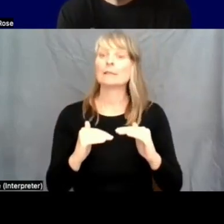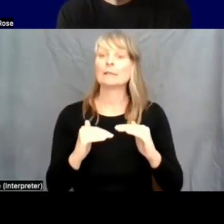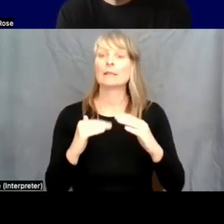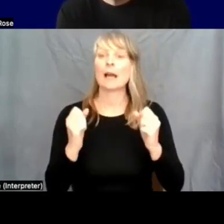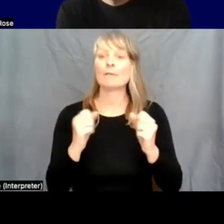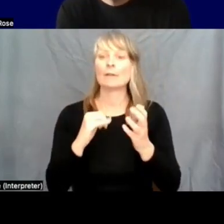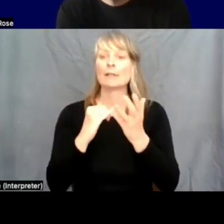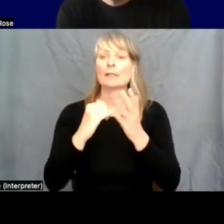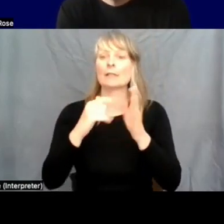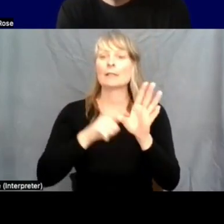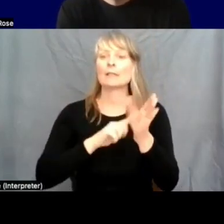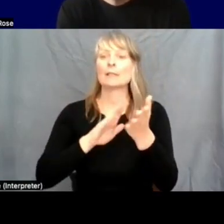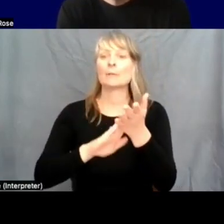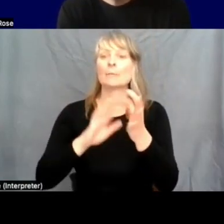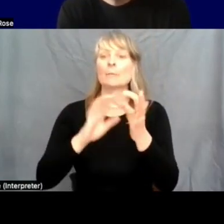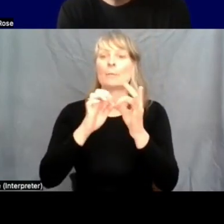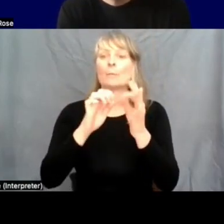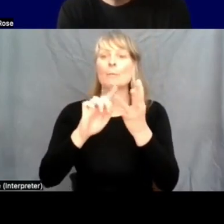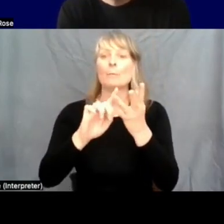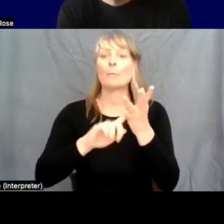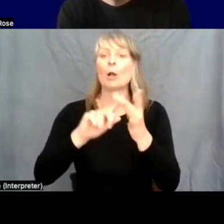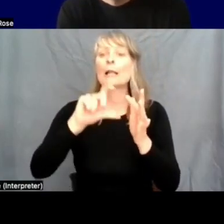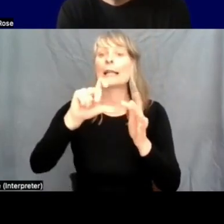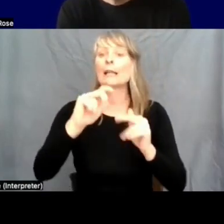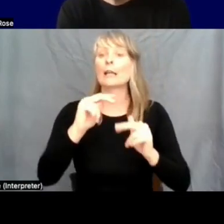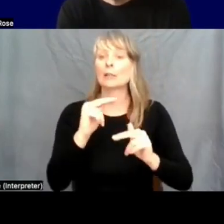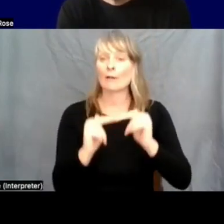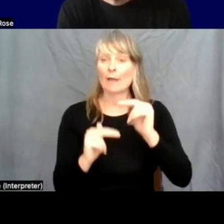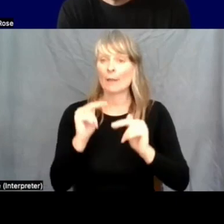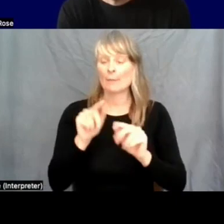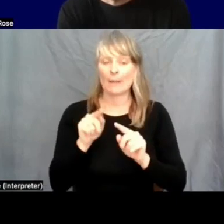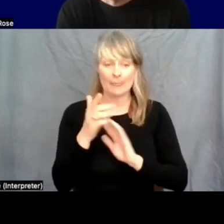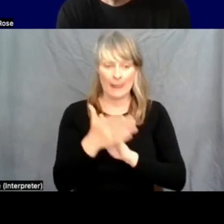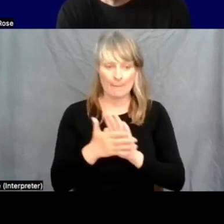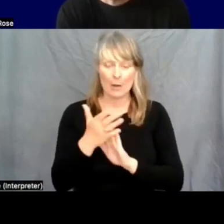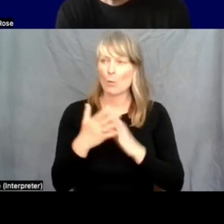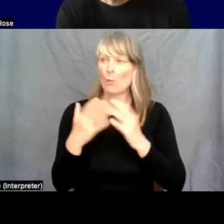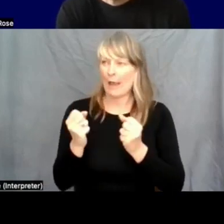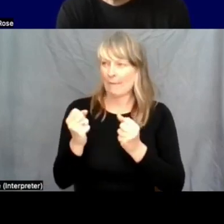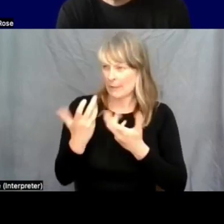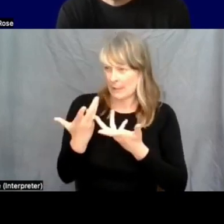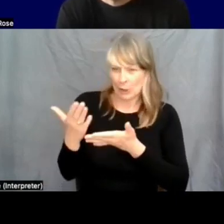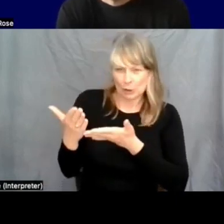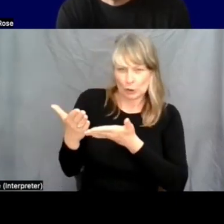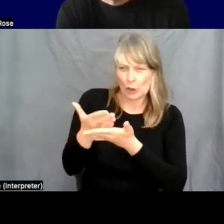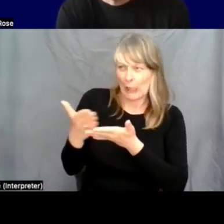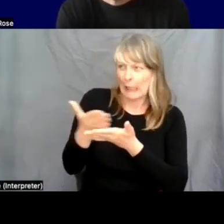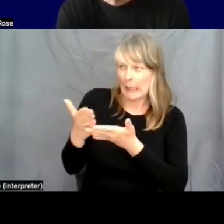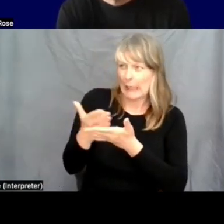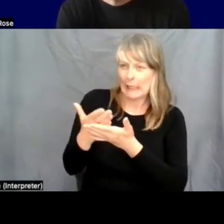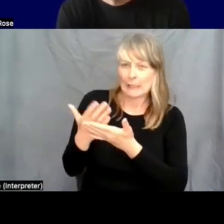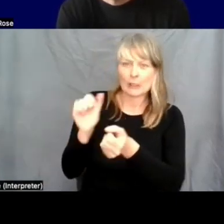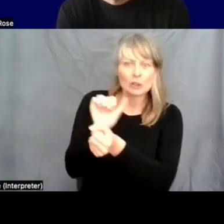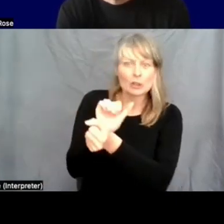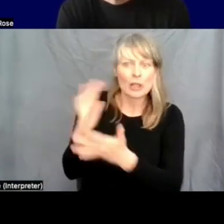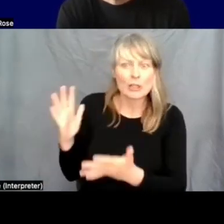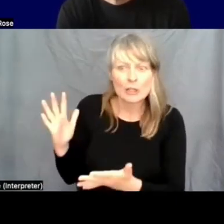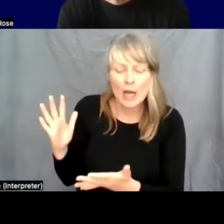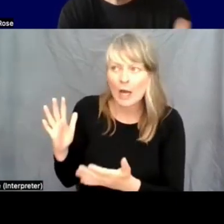so we're beginning to use some form of shared symbol, whether its that's a gesture, word, object or picture.